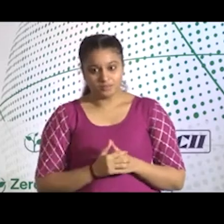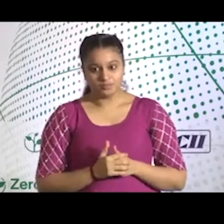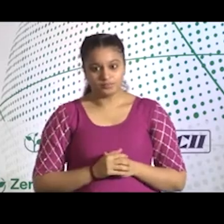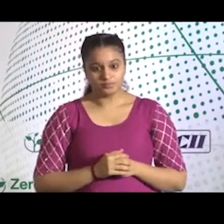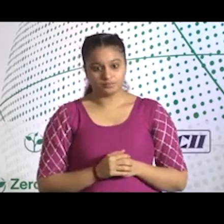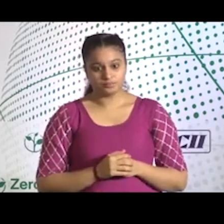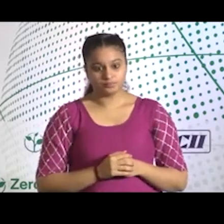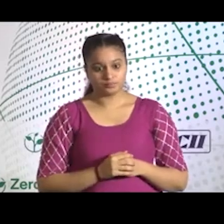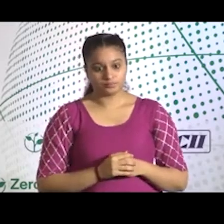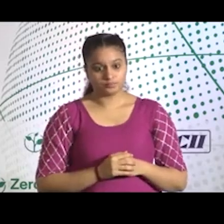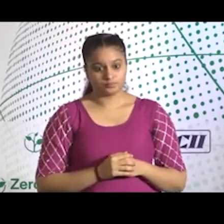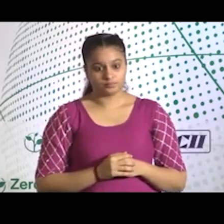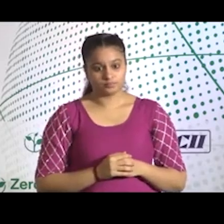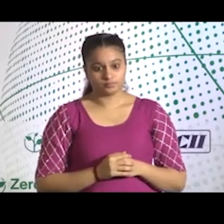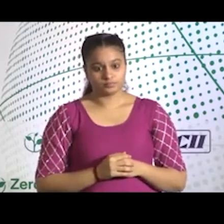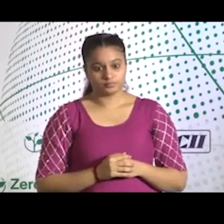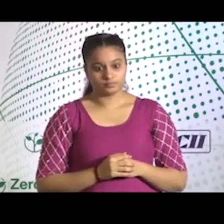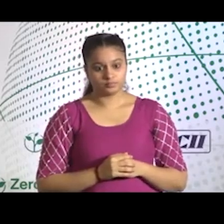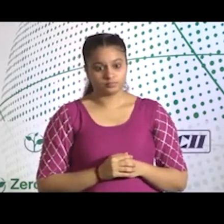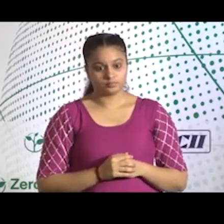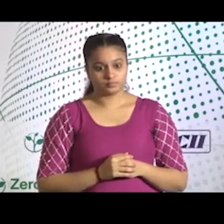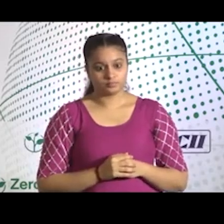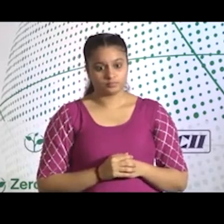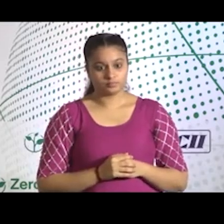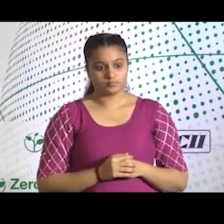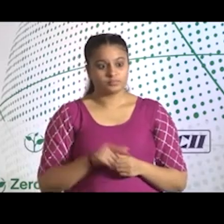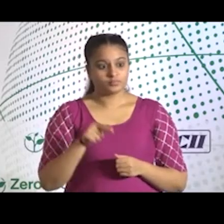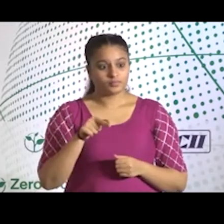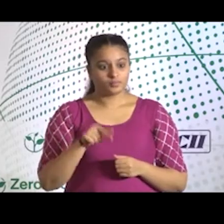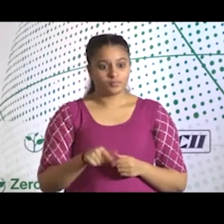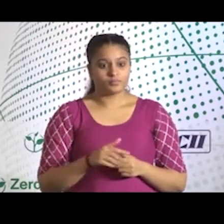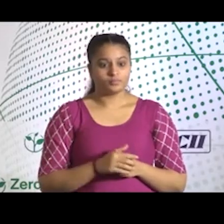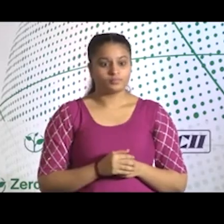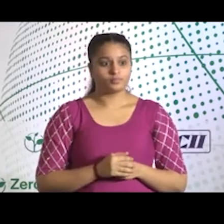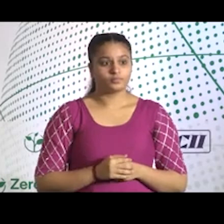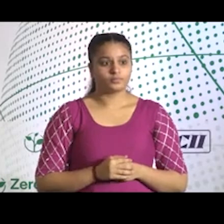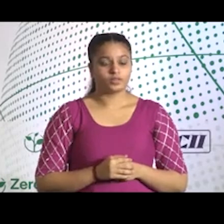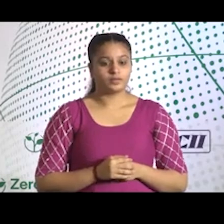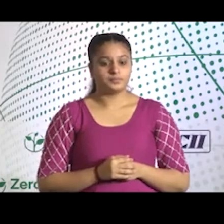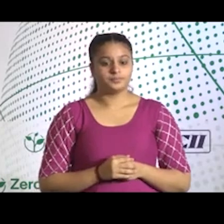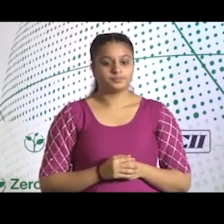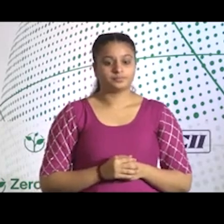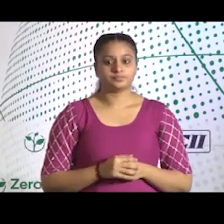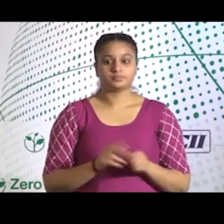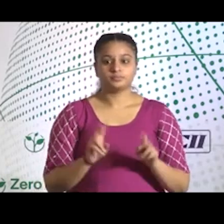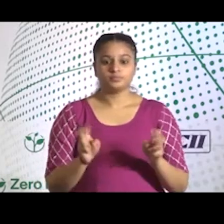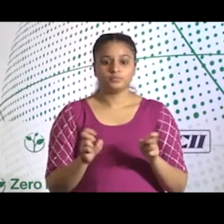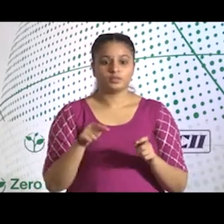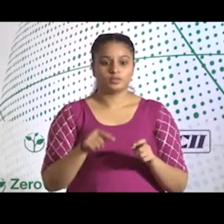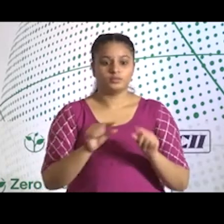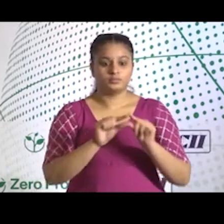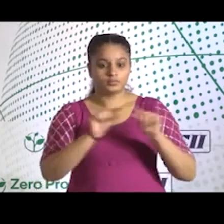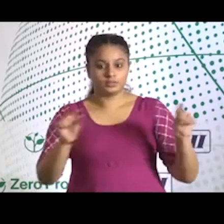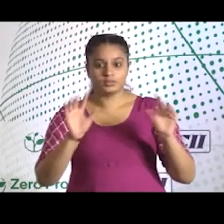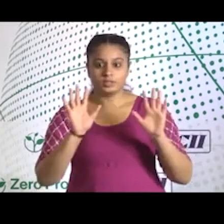there's a there's a little way of phrasing it, which I heard recently with really with it's really caught my fancy.